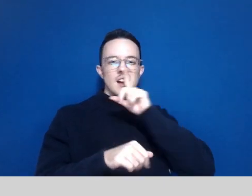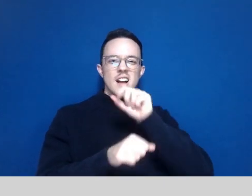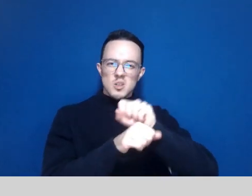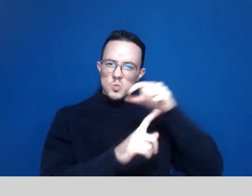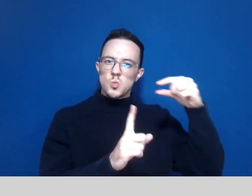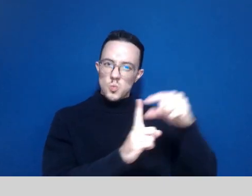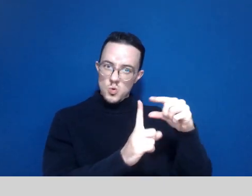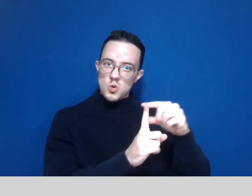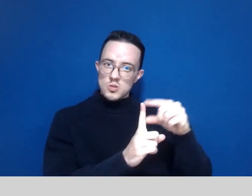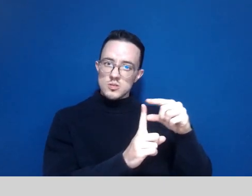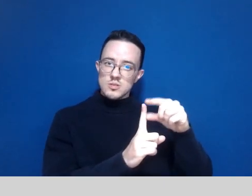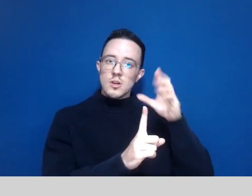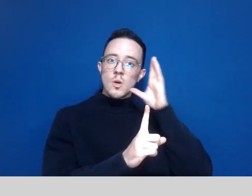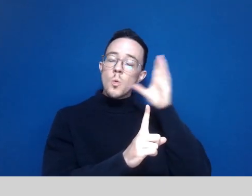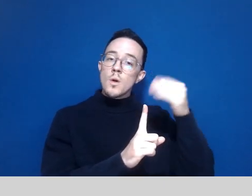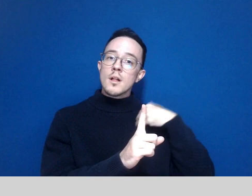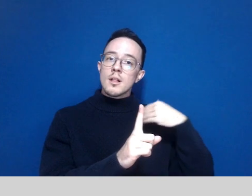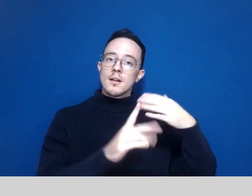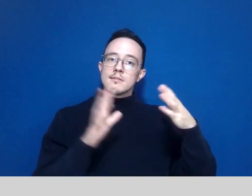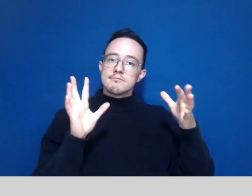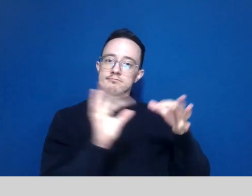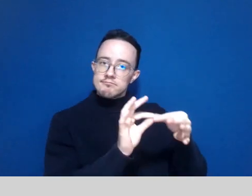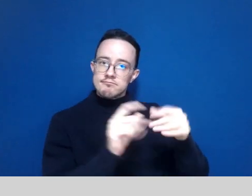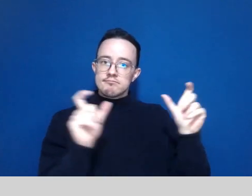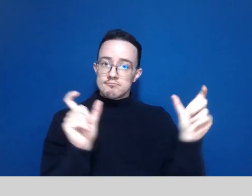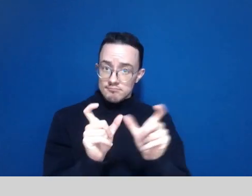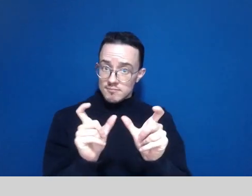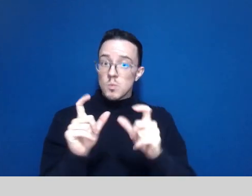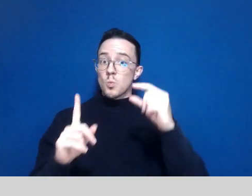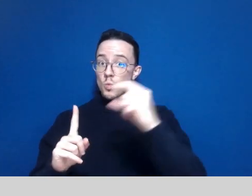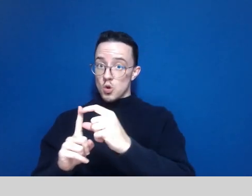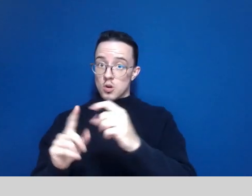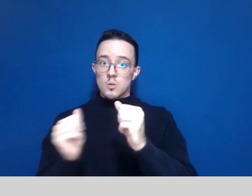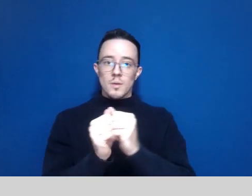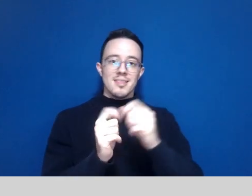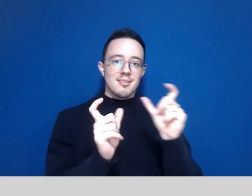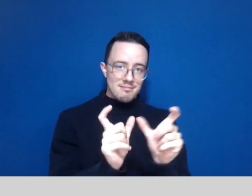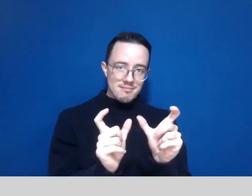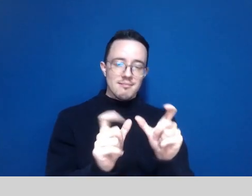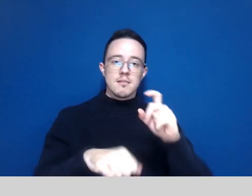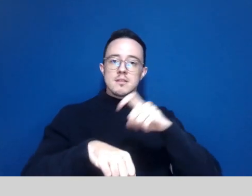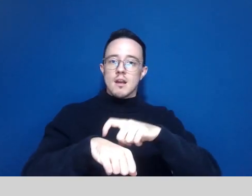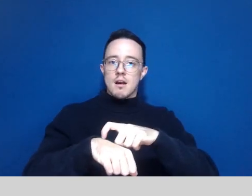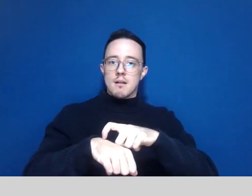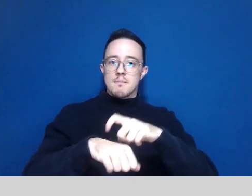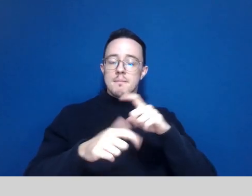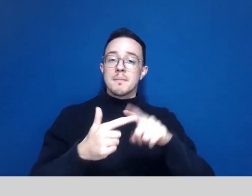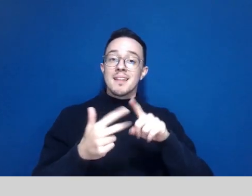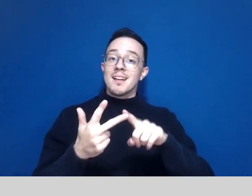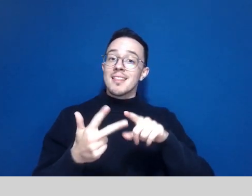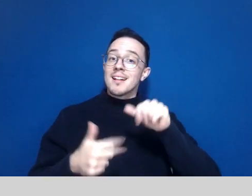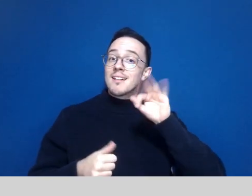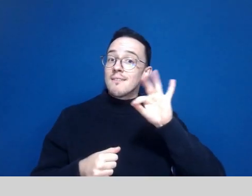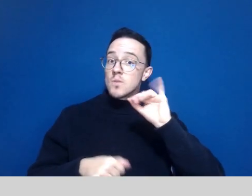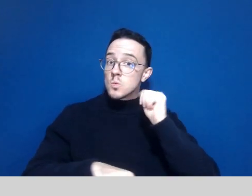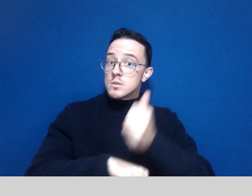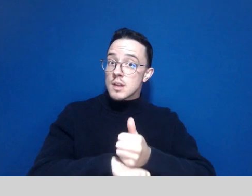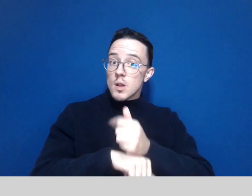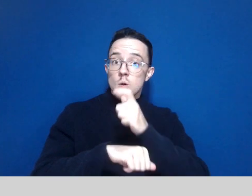will give you time of when a word was said and if you enabled speakers, who said it.